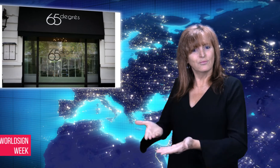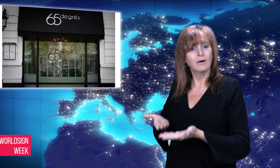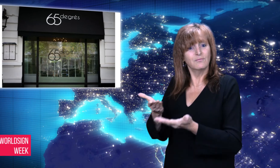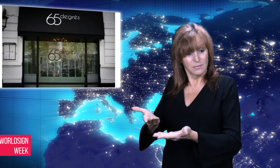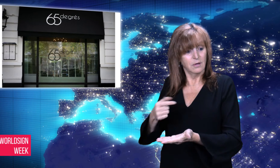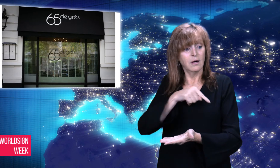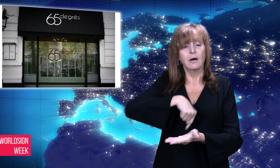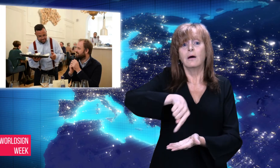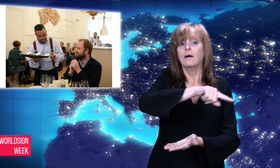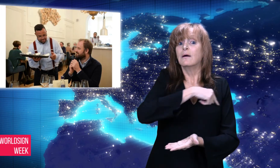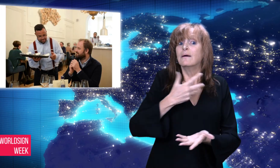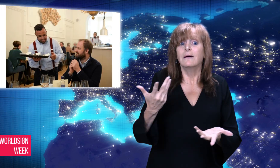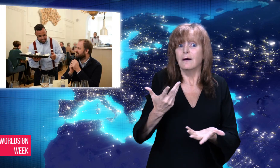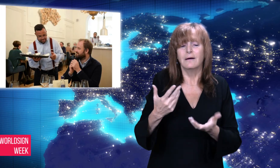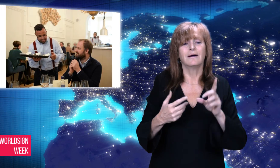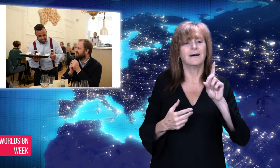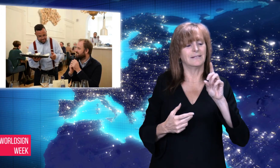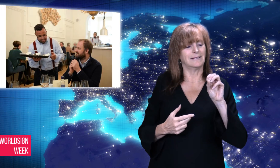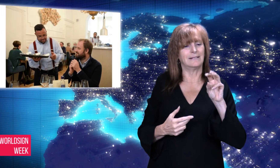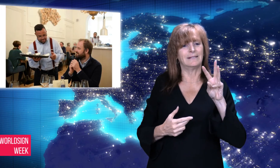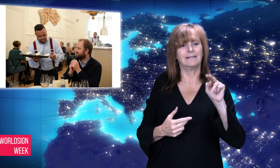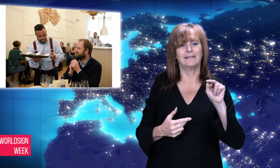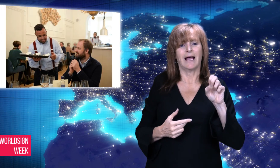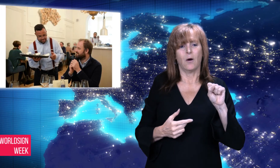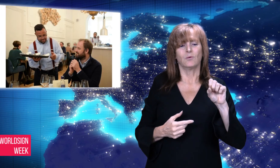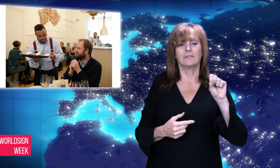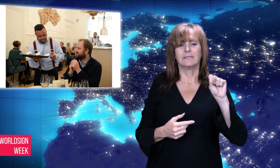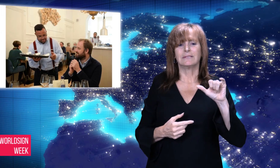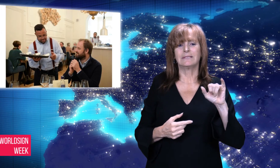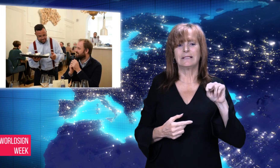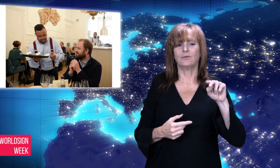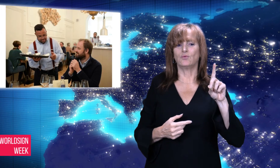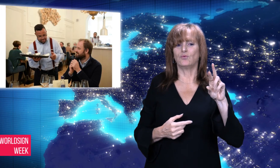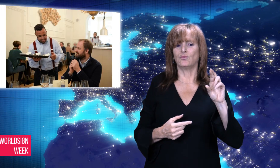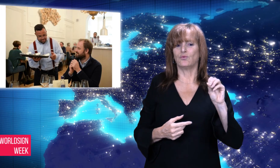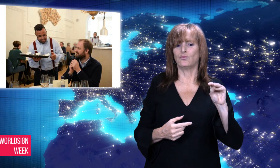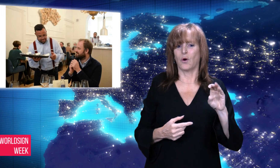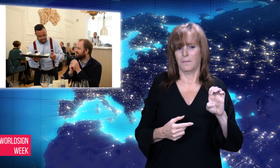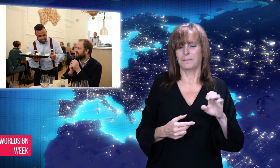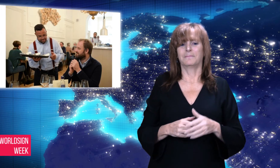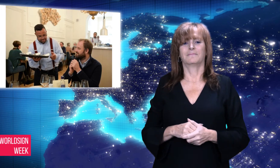Syndrome. The restaurant has become the best-rated